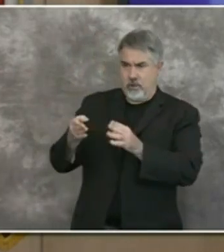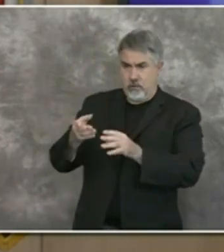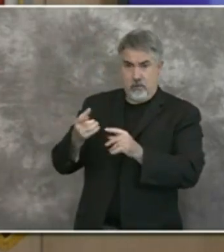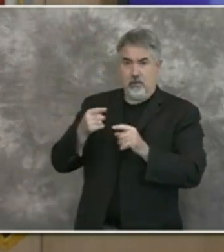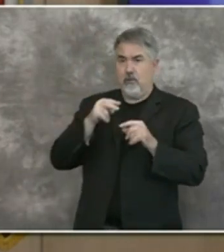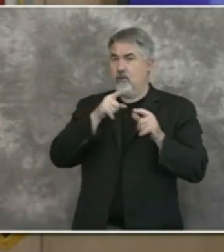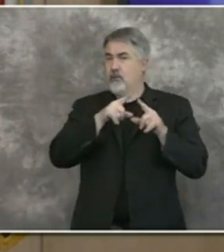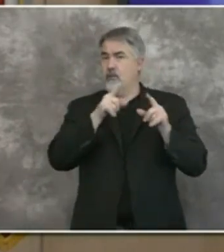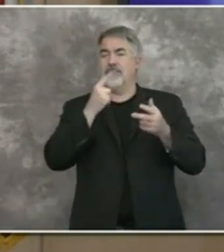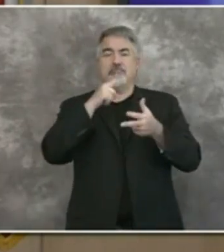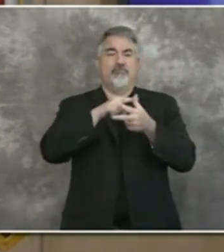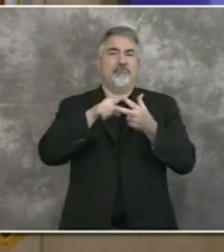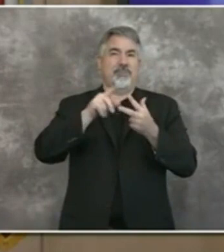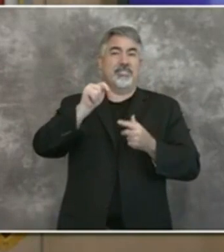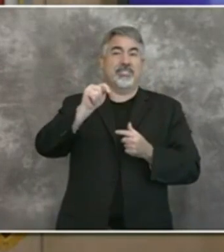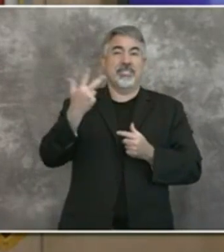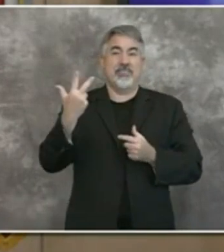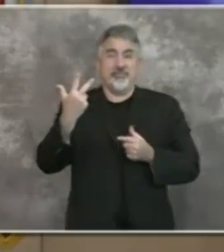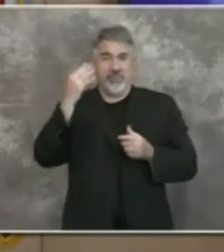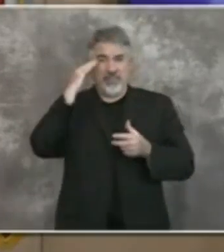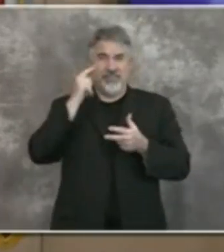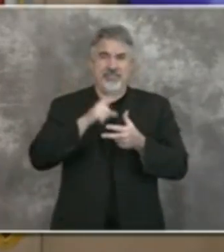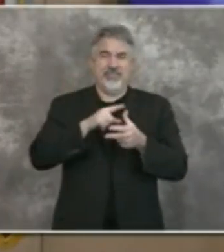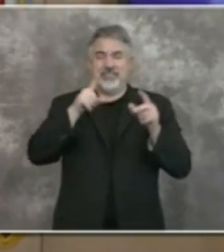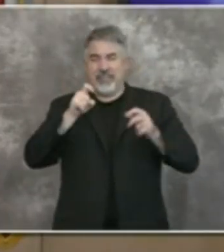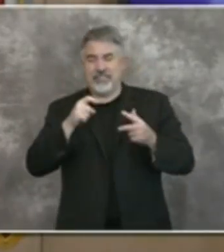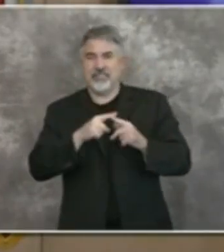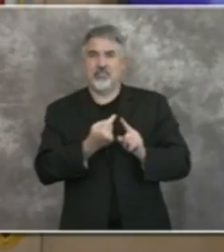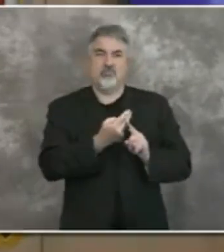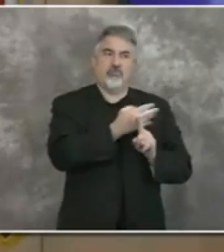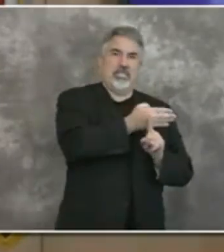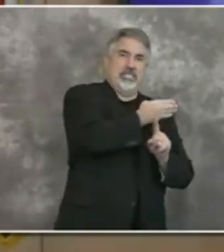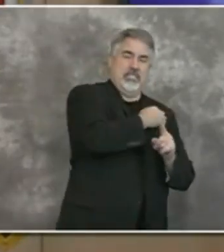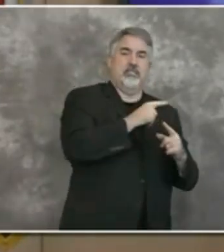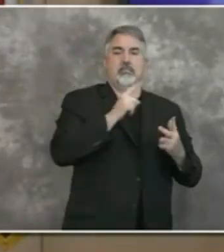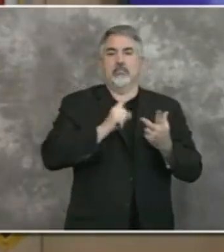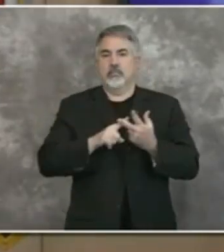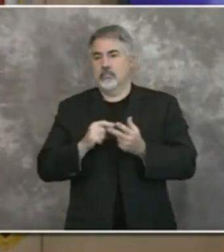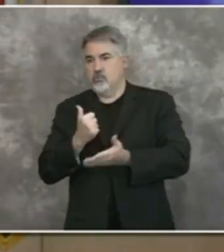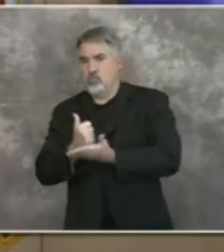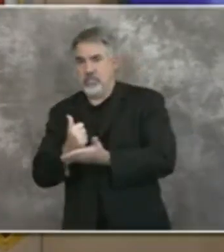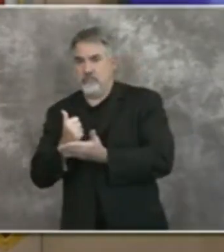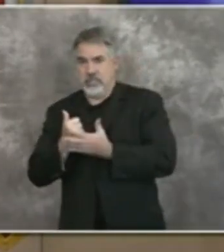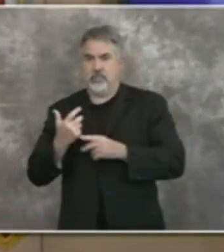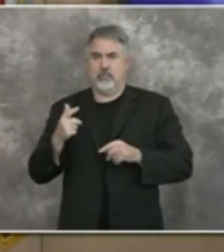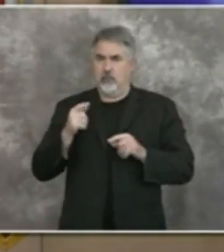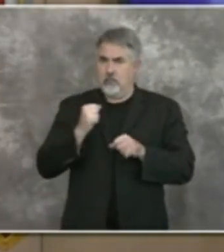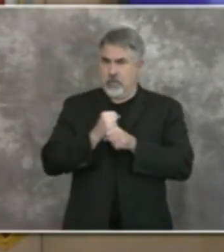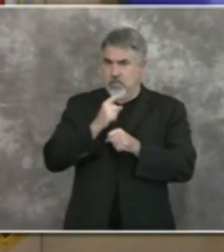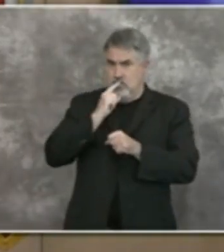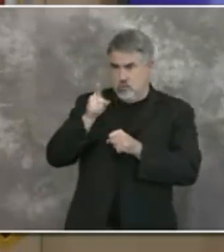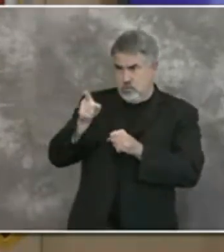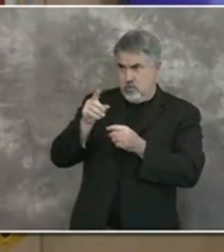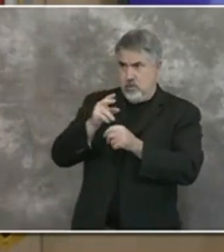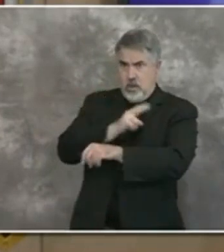MONITORING THE DATA SEEN WHAT'S HAPPENING WHILE WE CONTINUE TO BUILD A PARK TESTING TRACING TREATMENT OPTIONS. WHILE WE CONTINUE TO